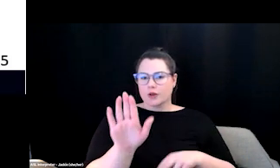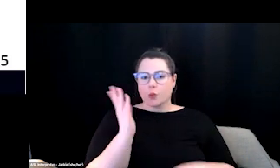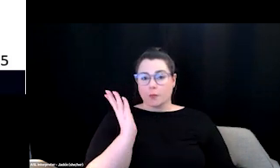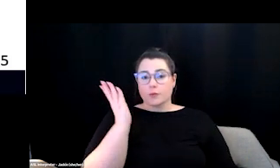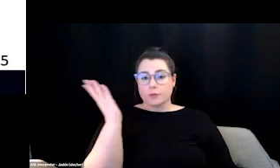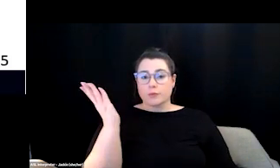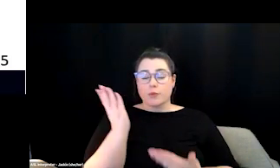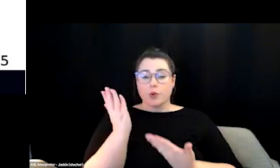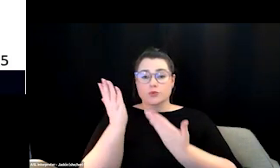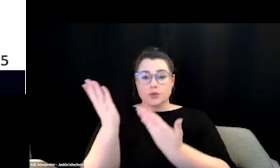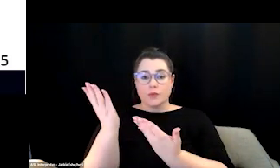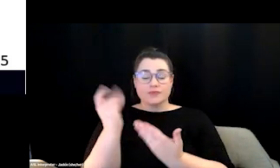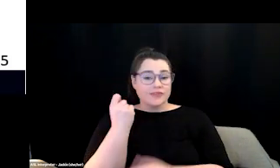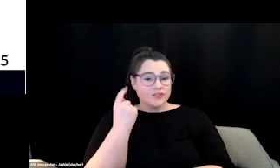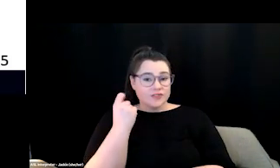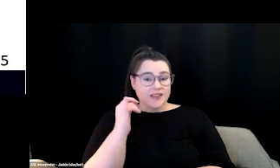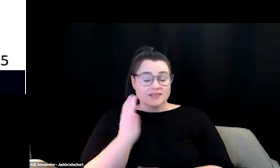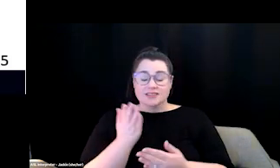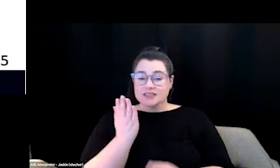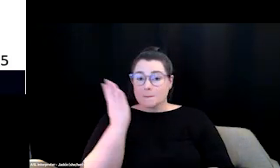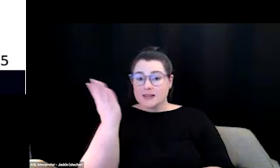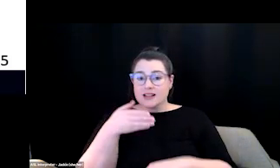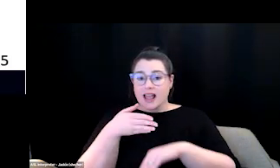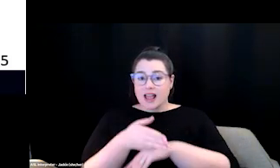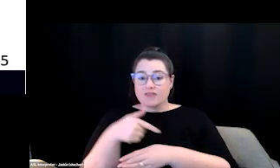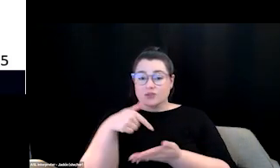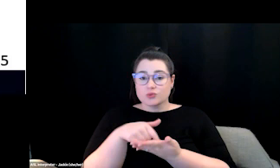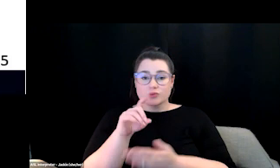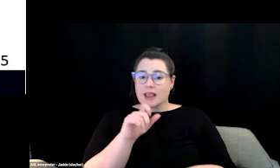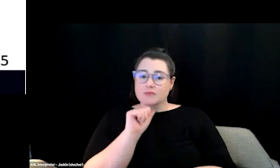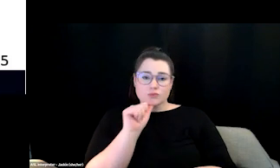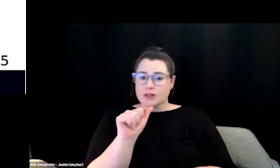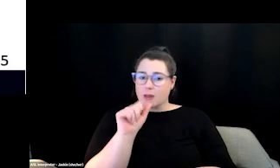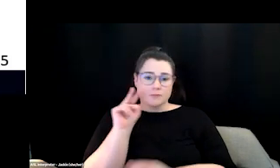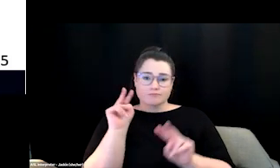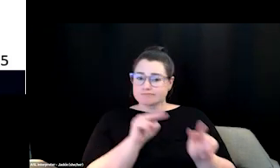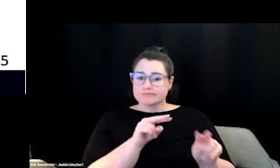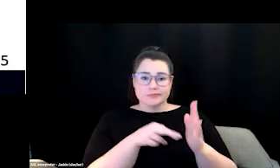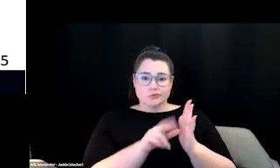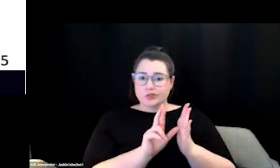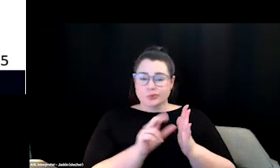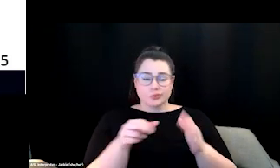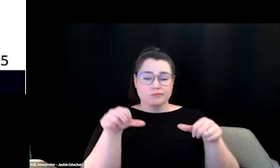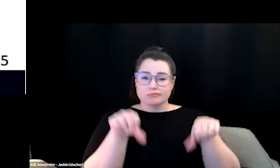after the deadline will not be accepted and will be returned without review. This is a very important guideline.